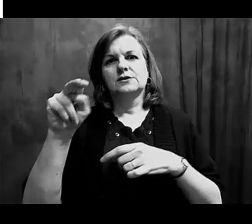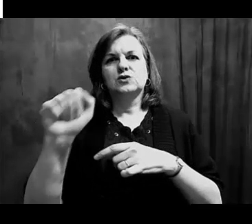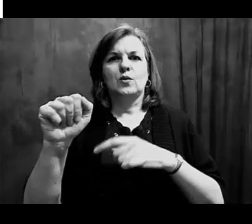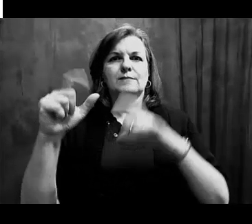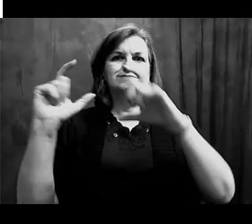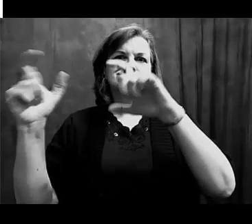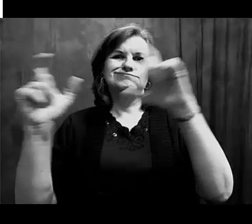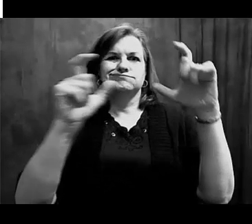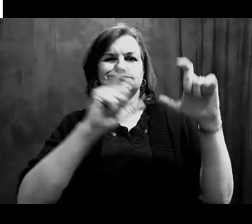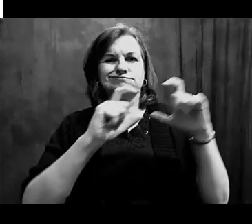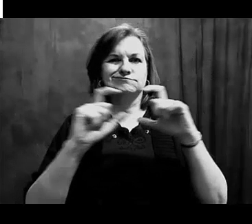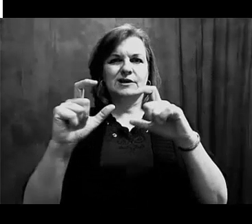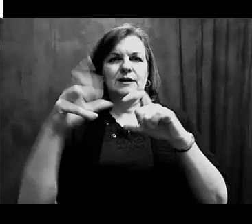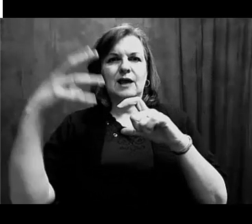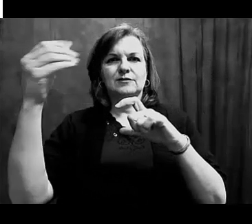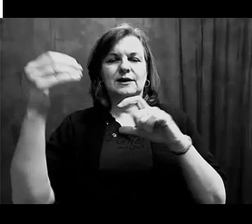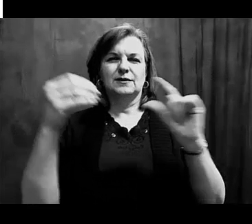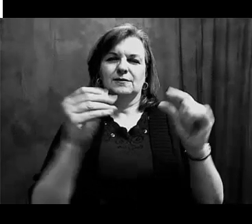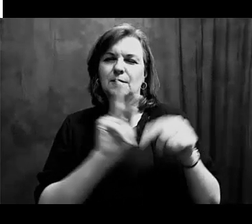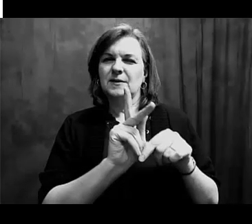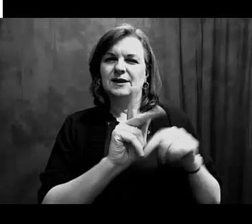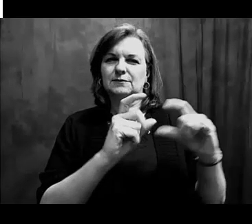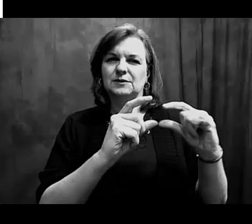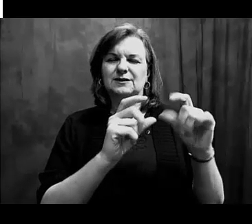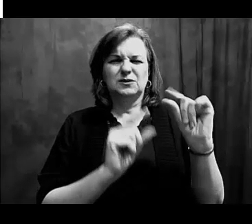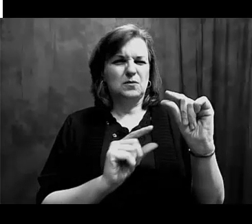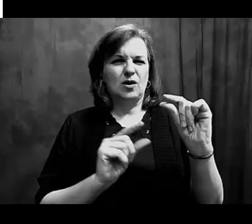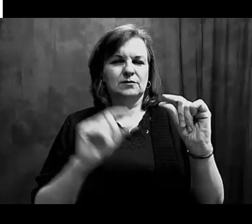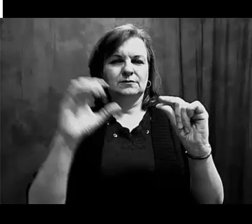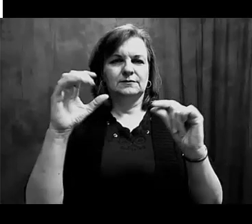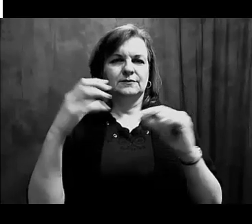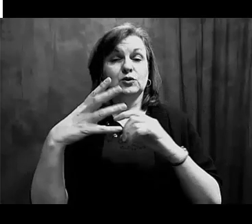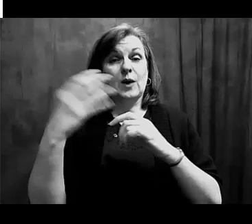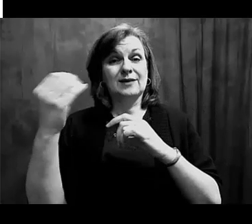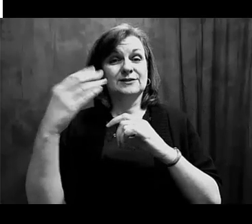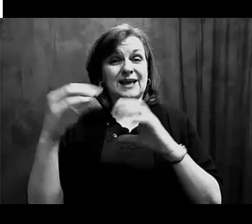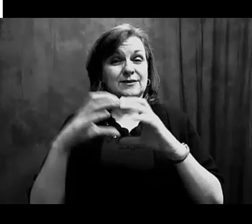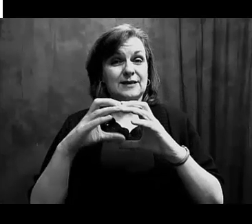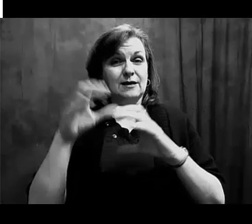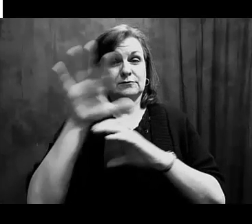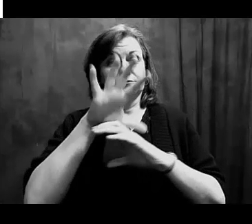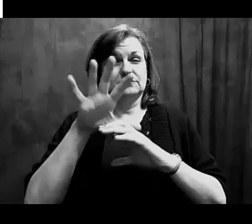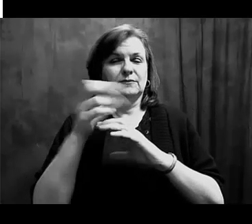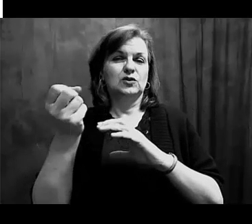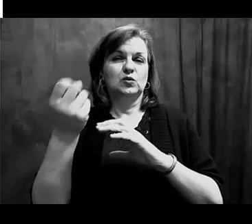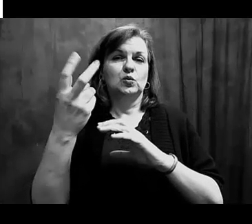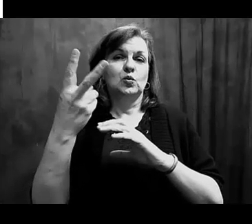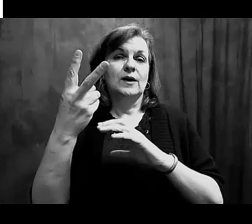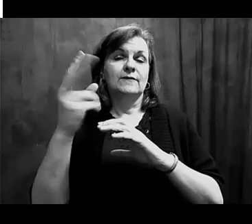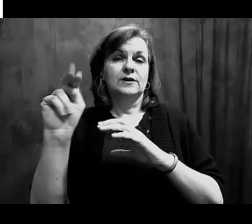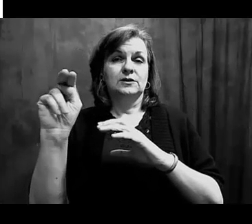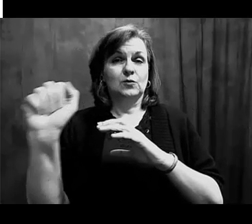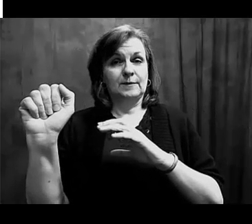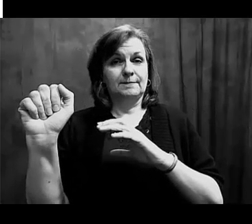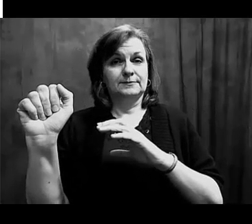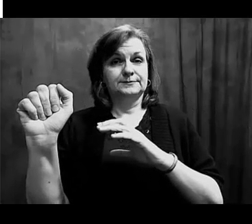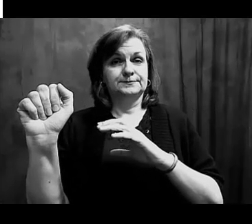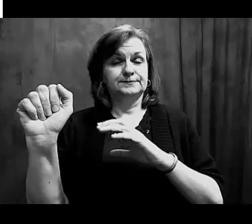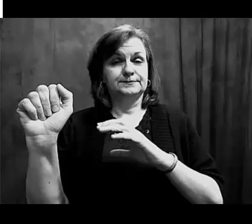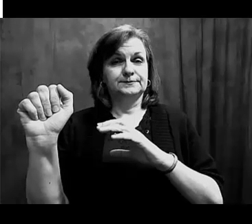so out here we've got 12 sodiums